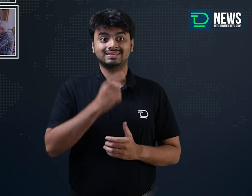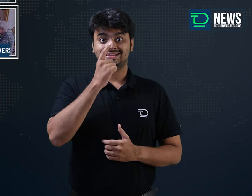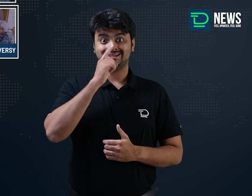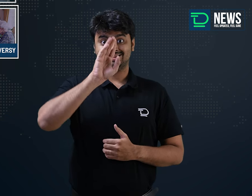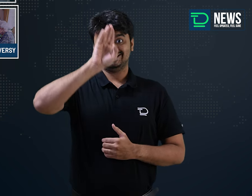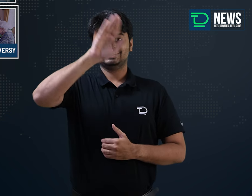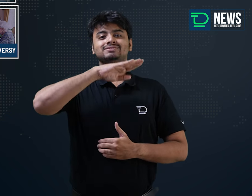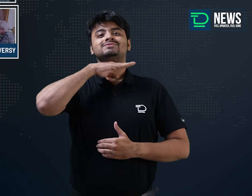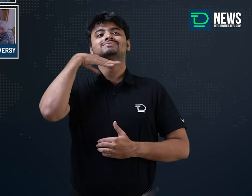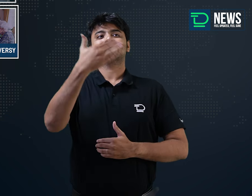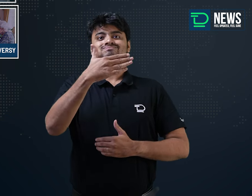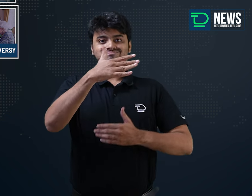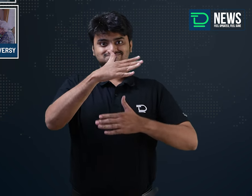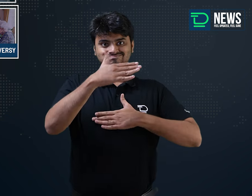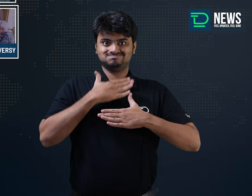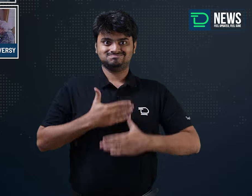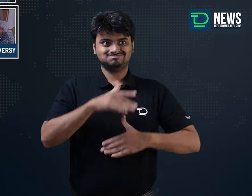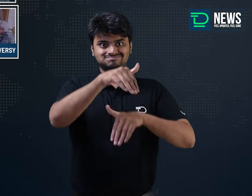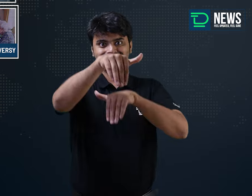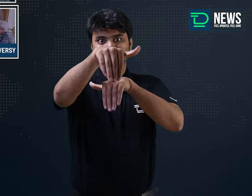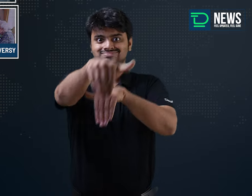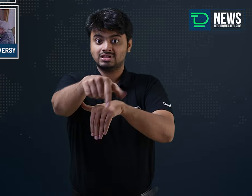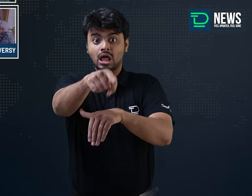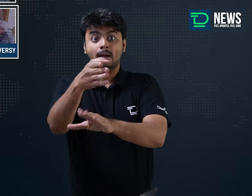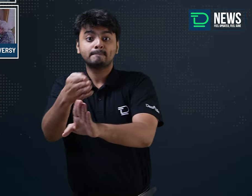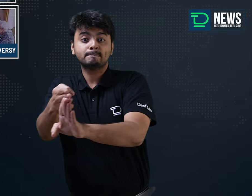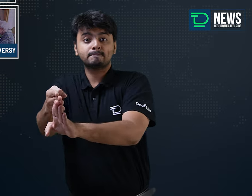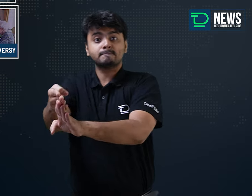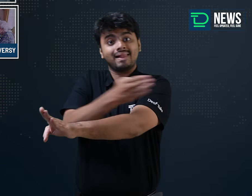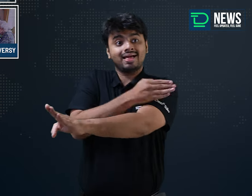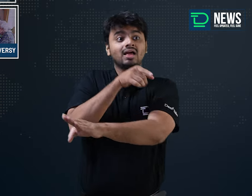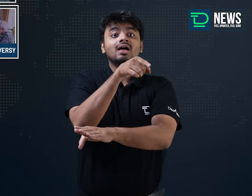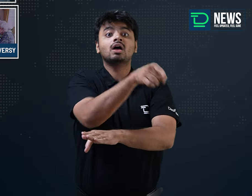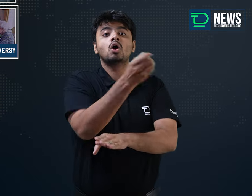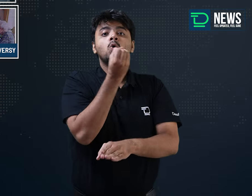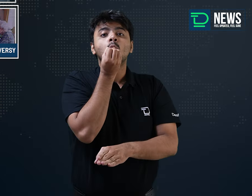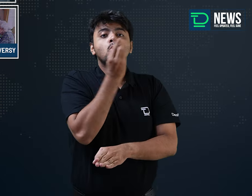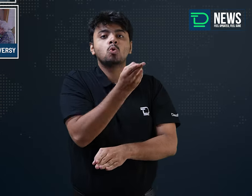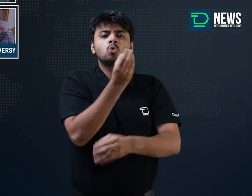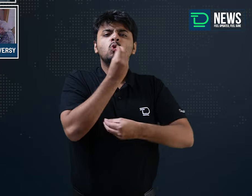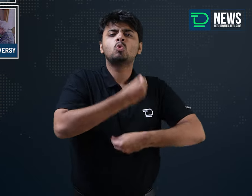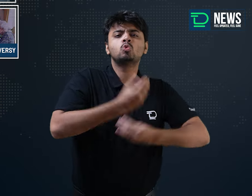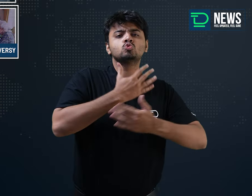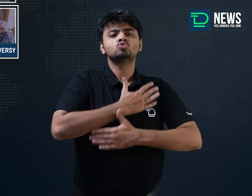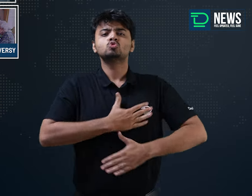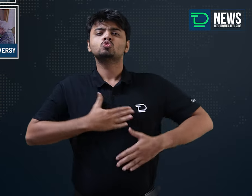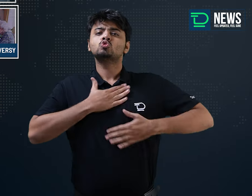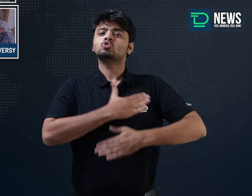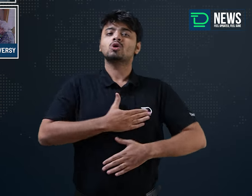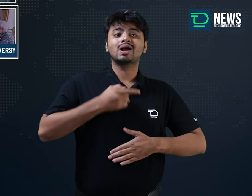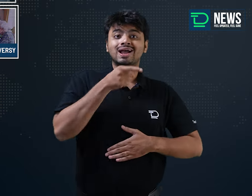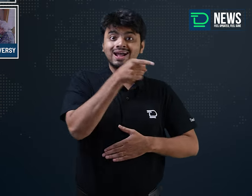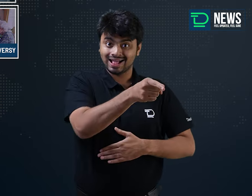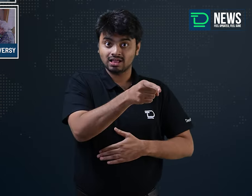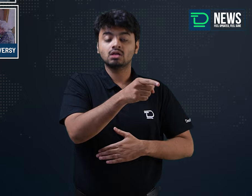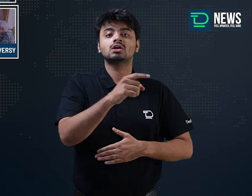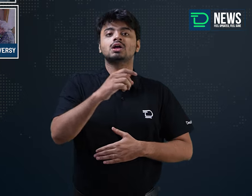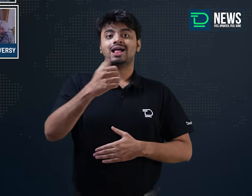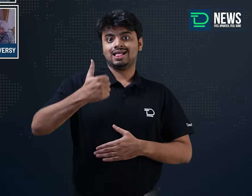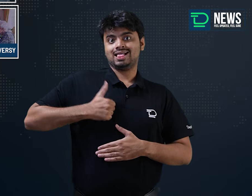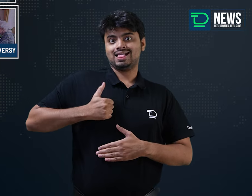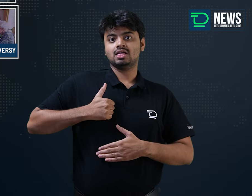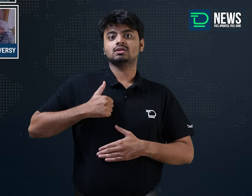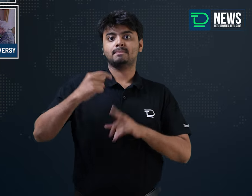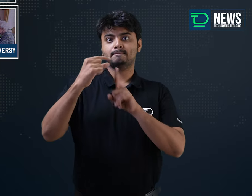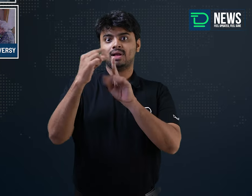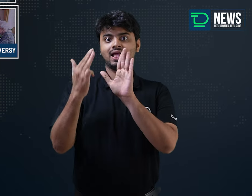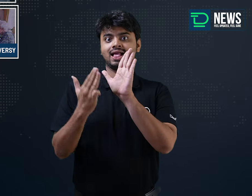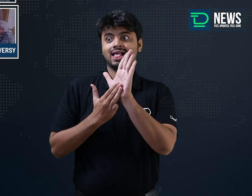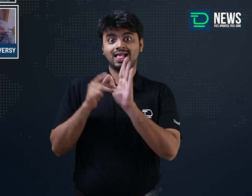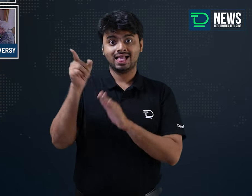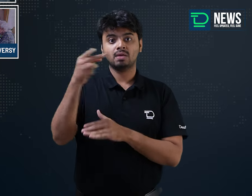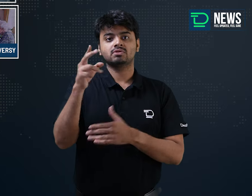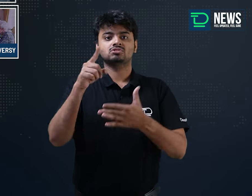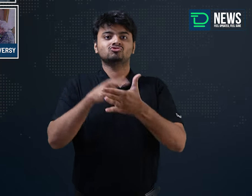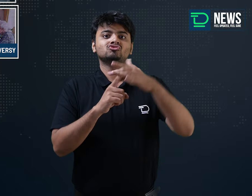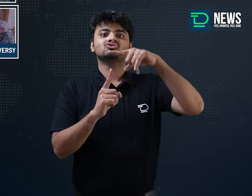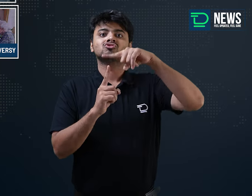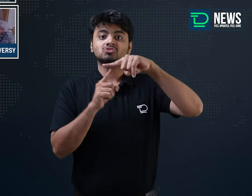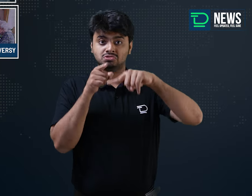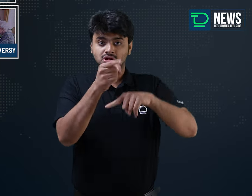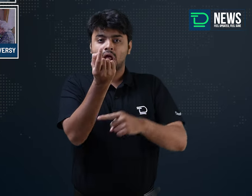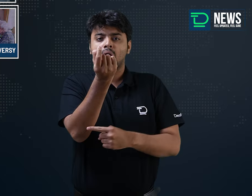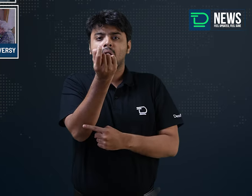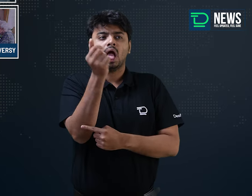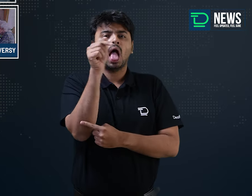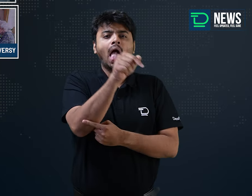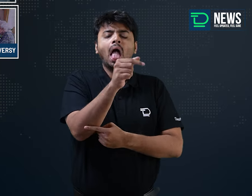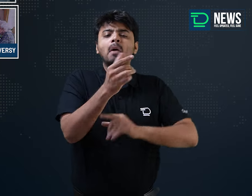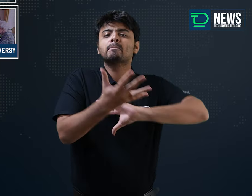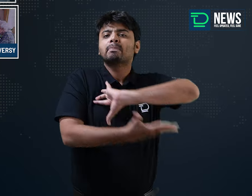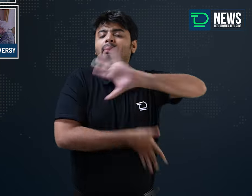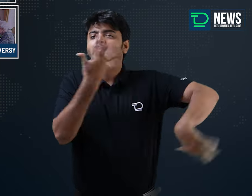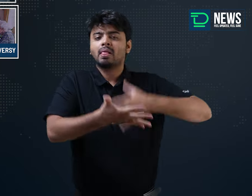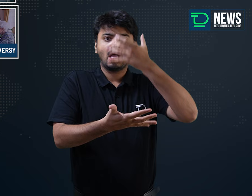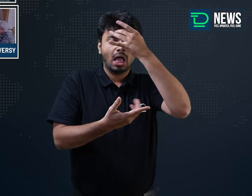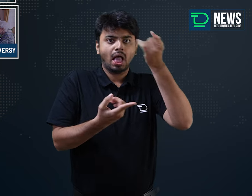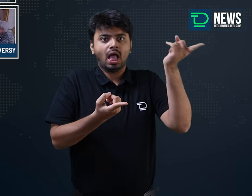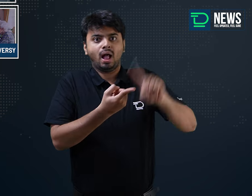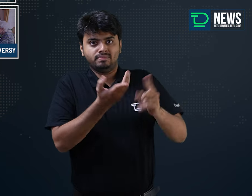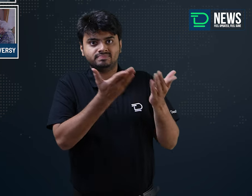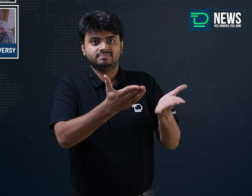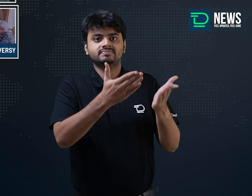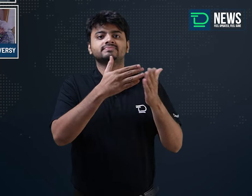3. Party before Queen's funeral: Justin Trudeau Canada PM in controversy